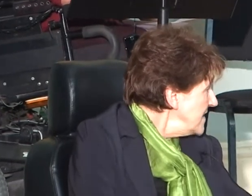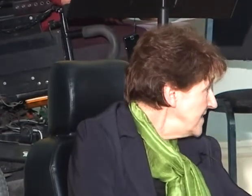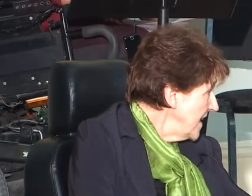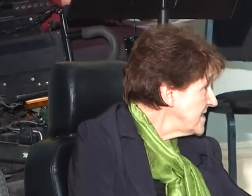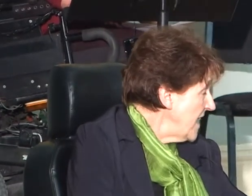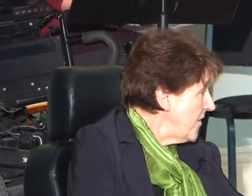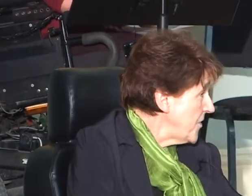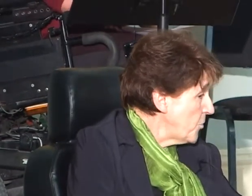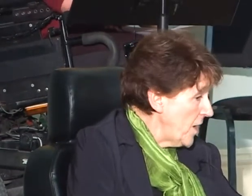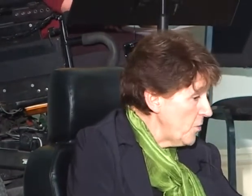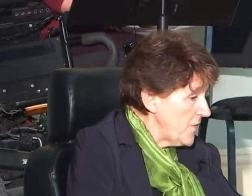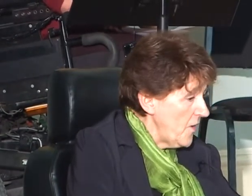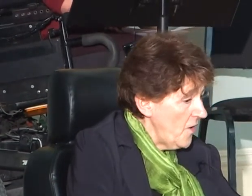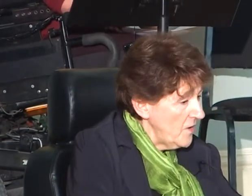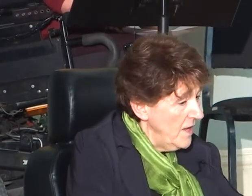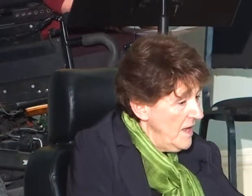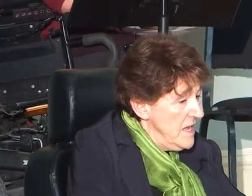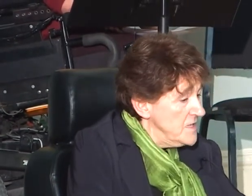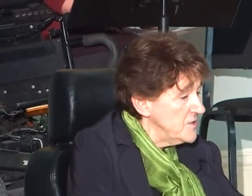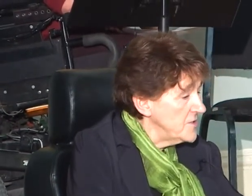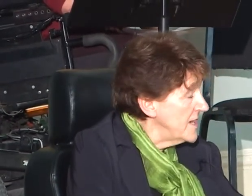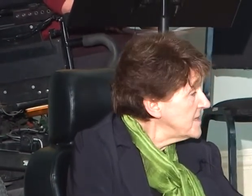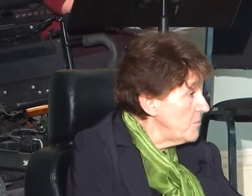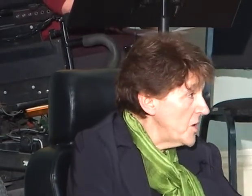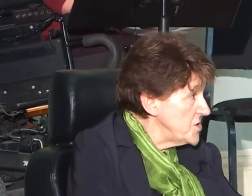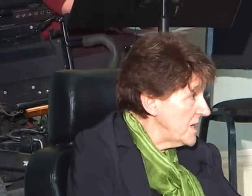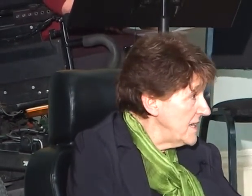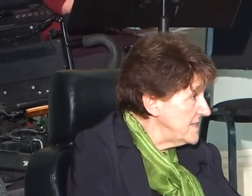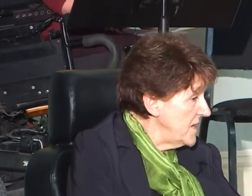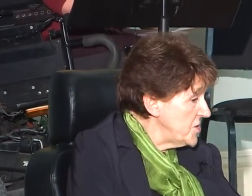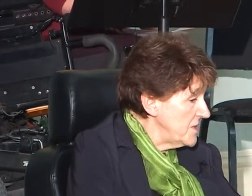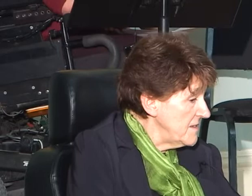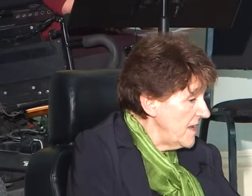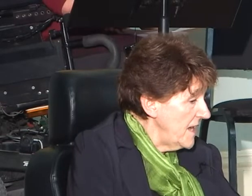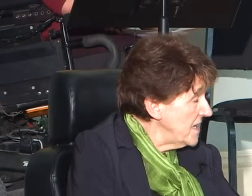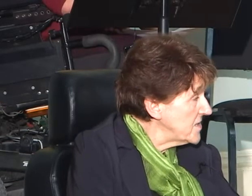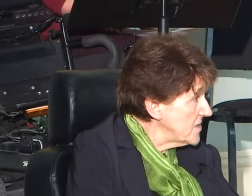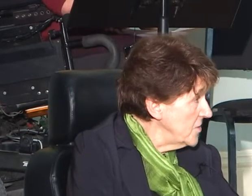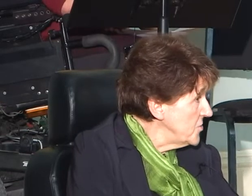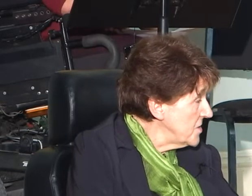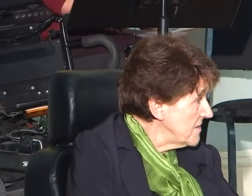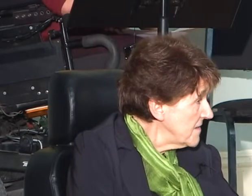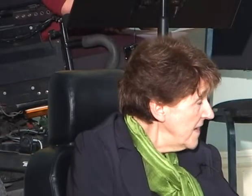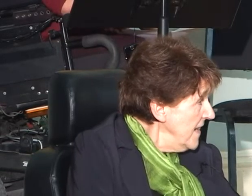does have the wherewithal to address marginalization and exclusion.